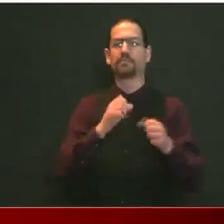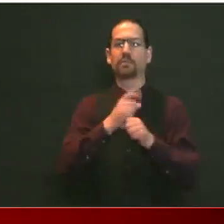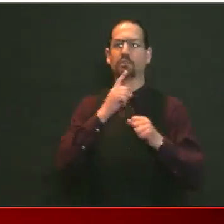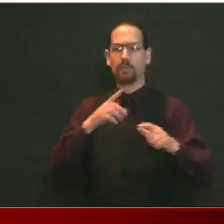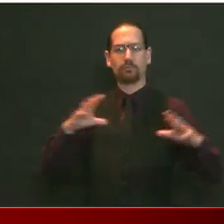IN THERE AND TO BE A